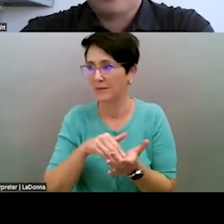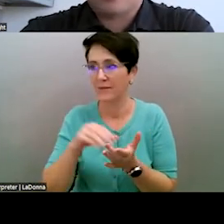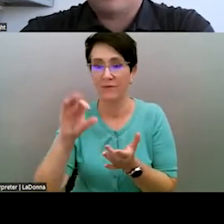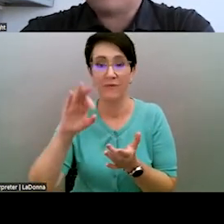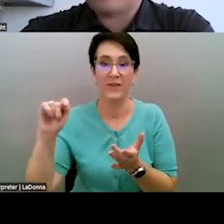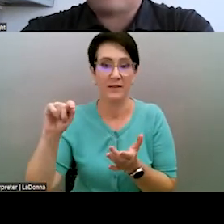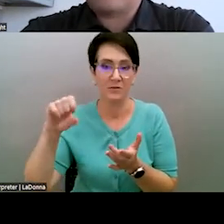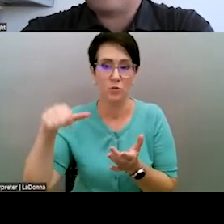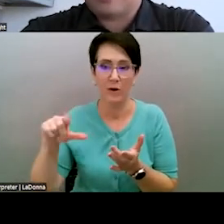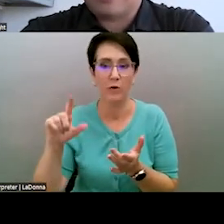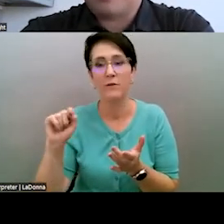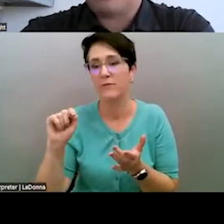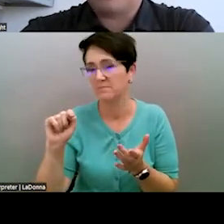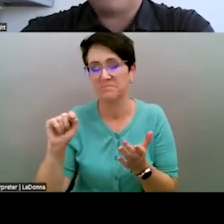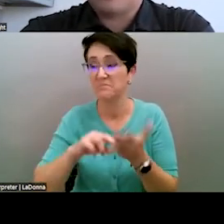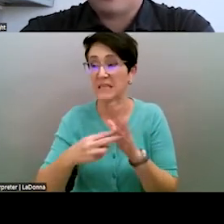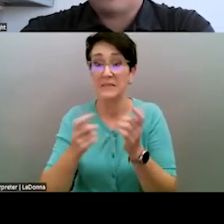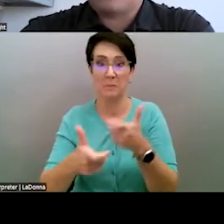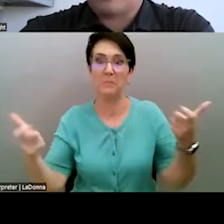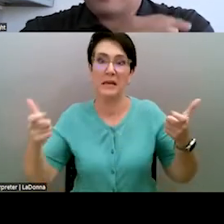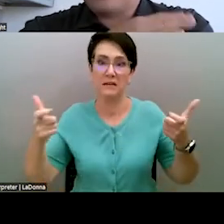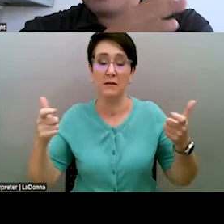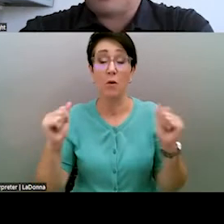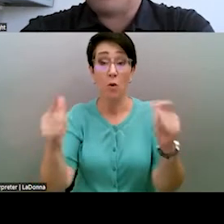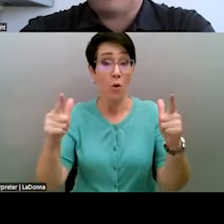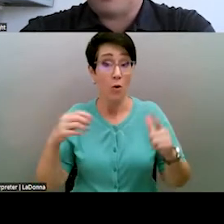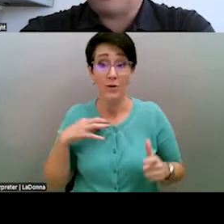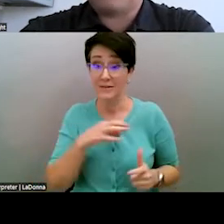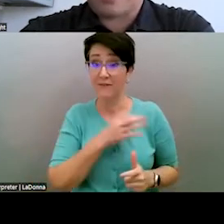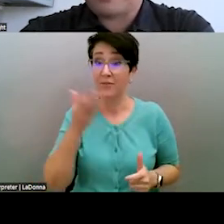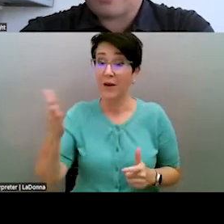ALL OF OUR STAFF IS IN THE BUILDING. ALL OF THE DISCIPLINES IN THE BUILDING THROUGHOUT THE DAY.